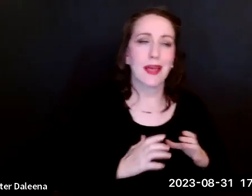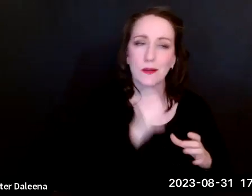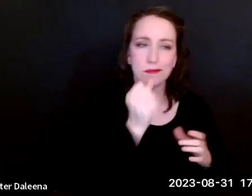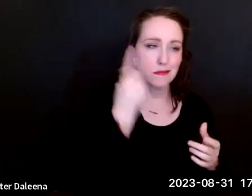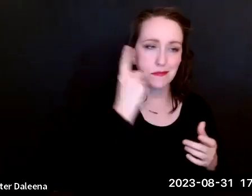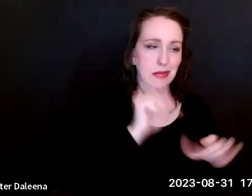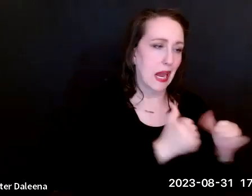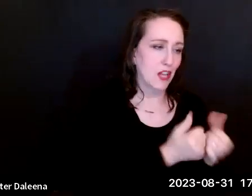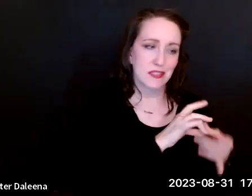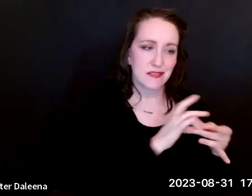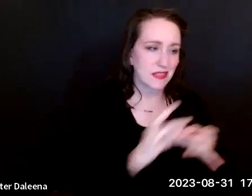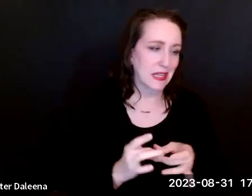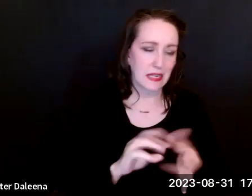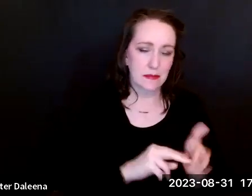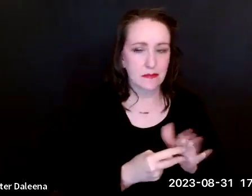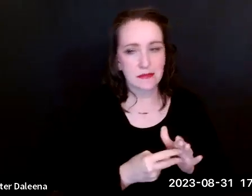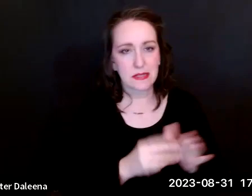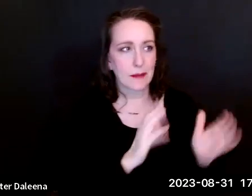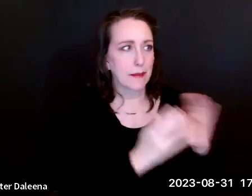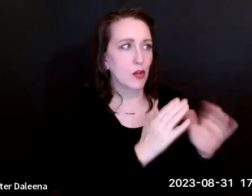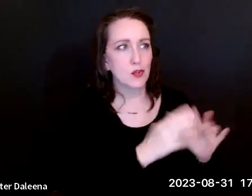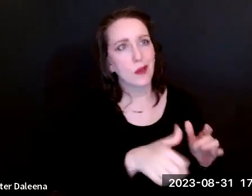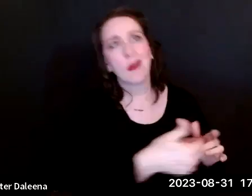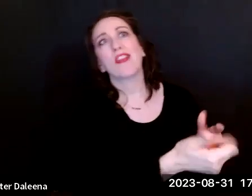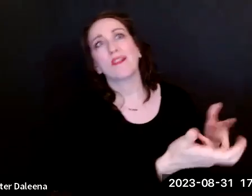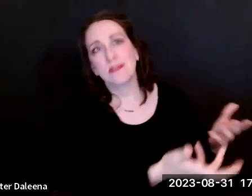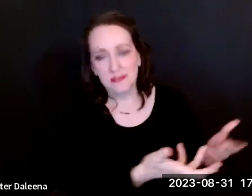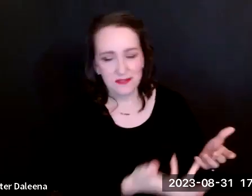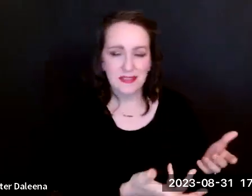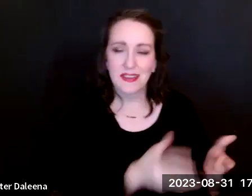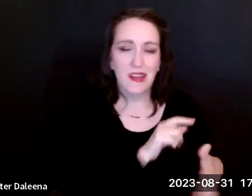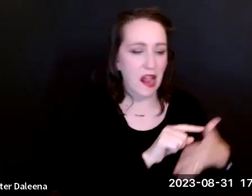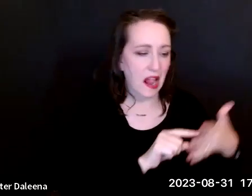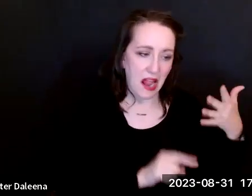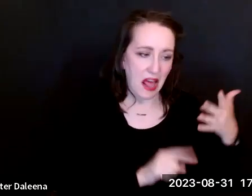agency Affiliated is versus a somebody else you know and every all these different acronyms and